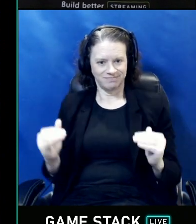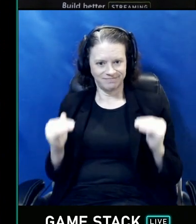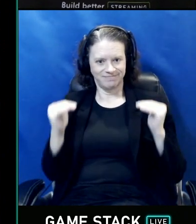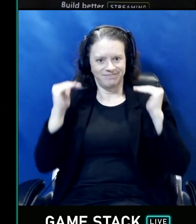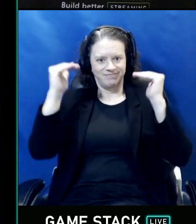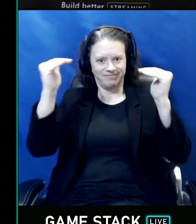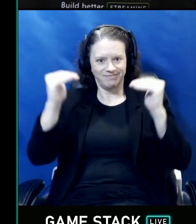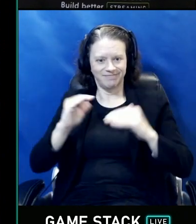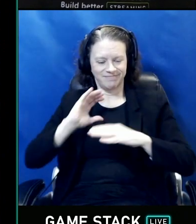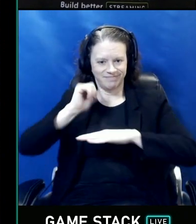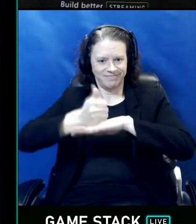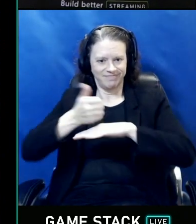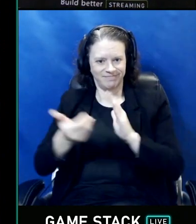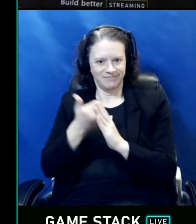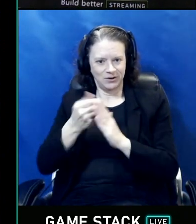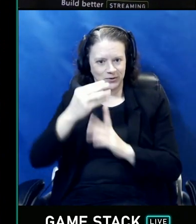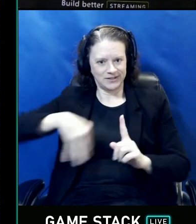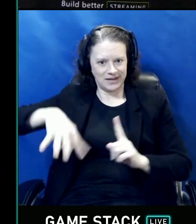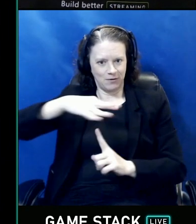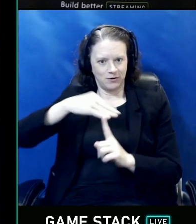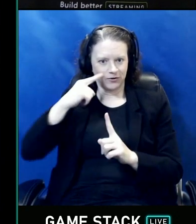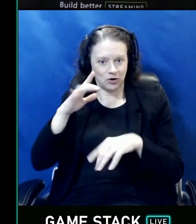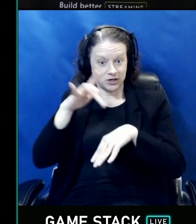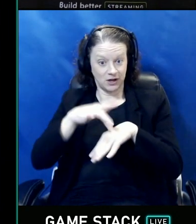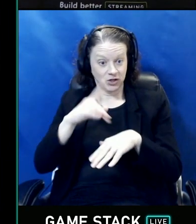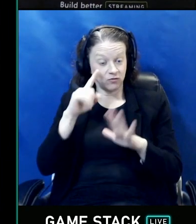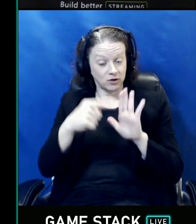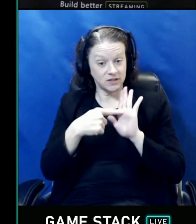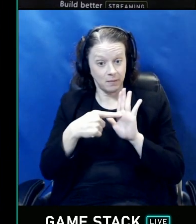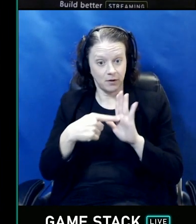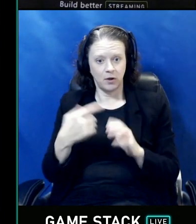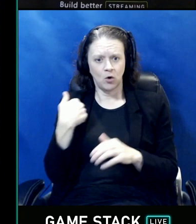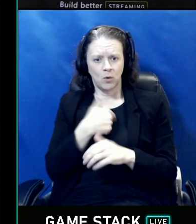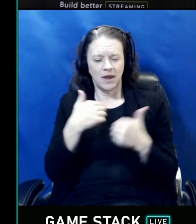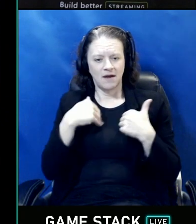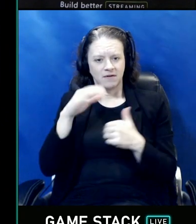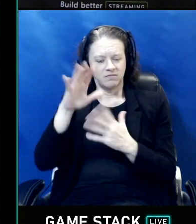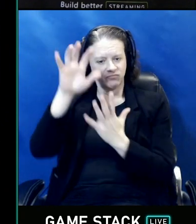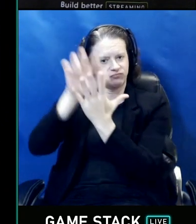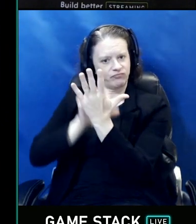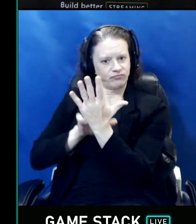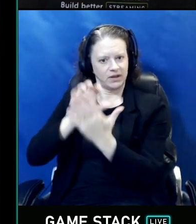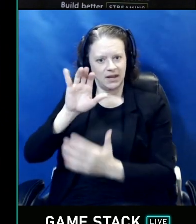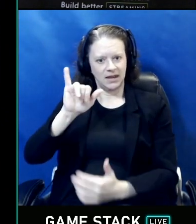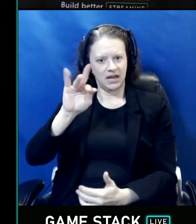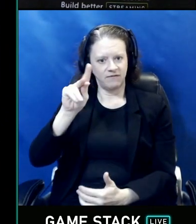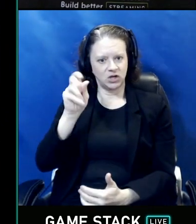So for instance, we were able to go into the inventory screen and plug touch inputs into place,